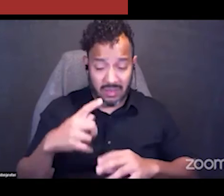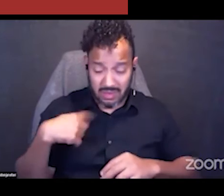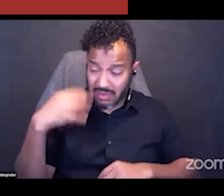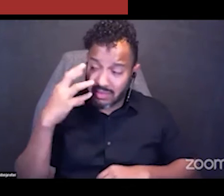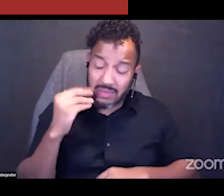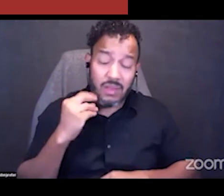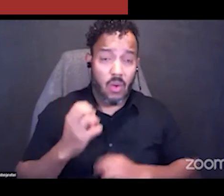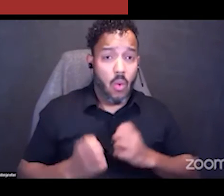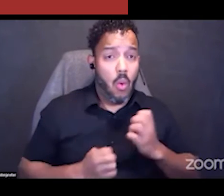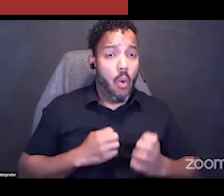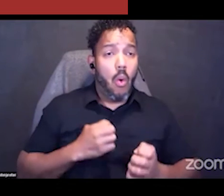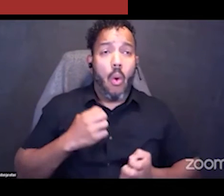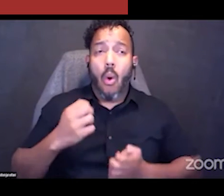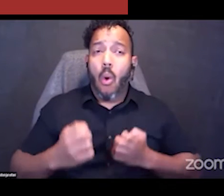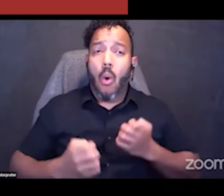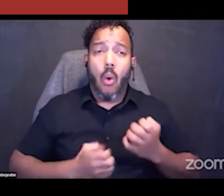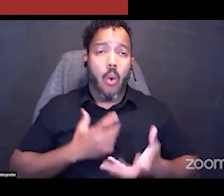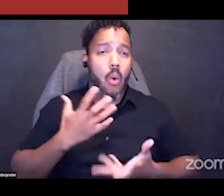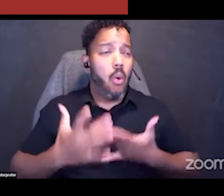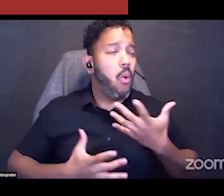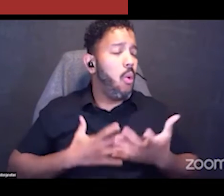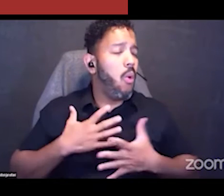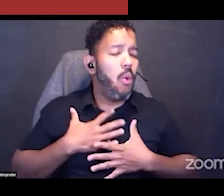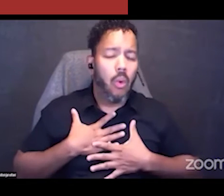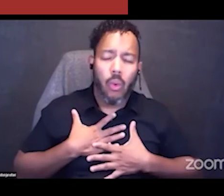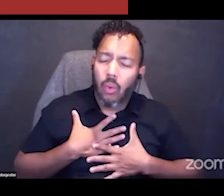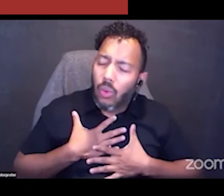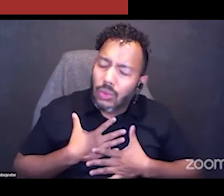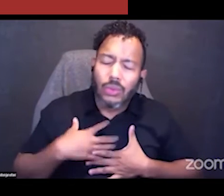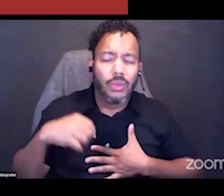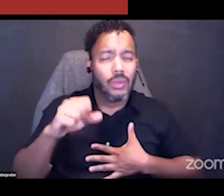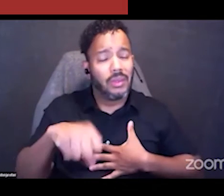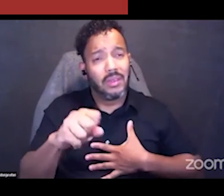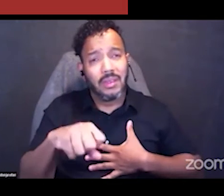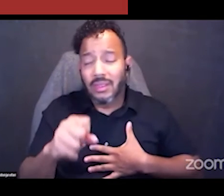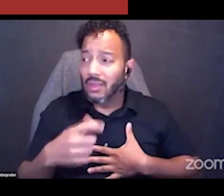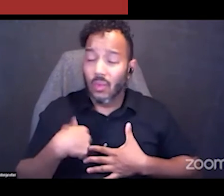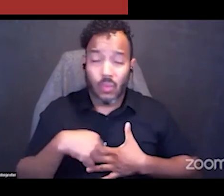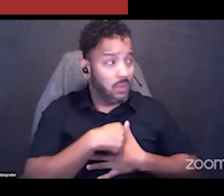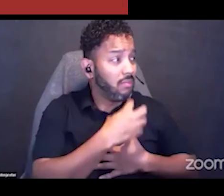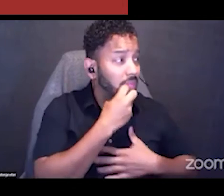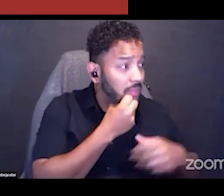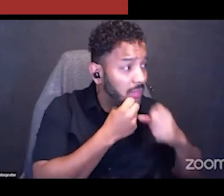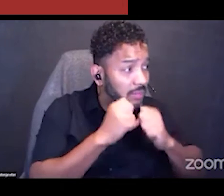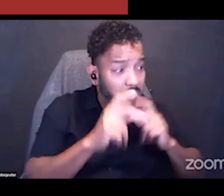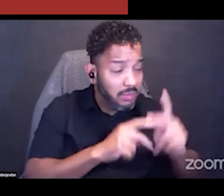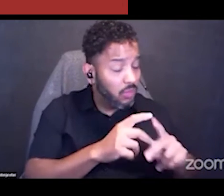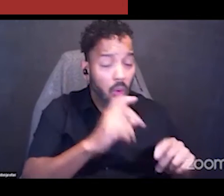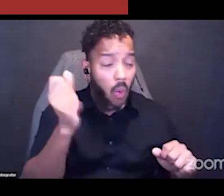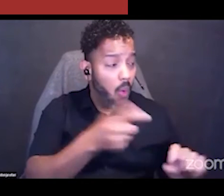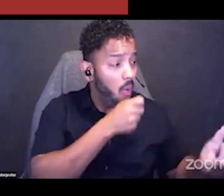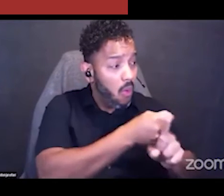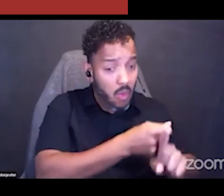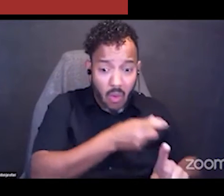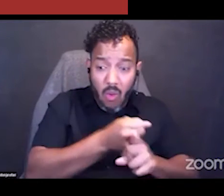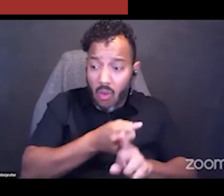that we must carry for people in the communities that are being impacted and that trump has turned his back on.